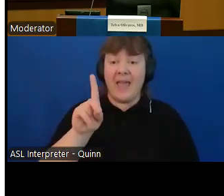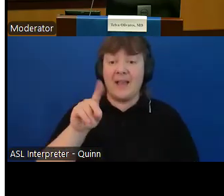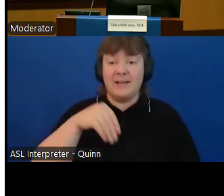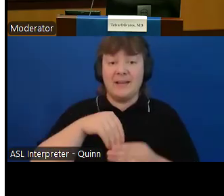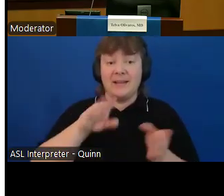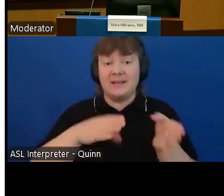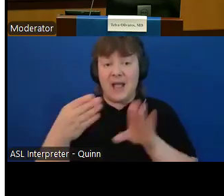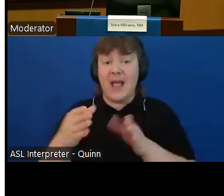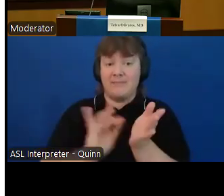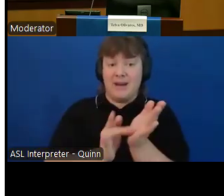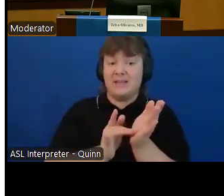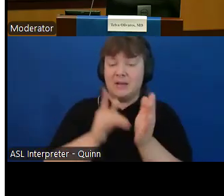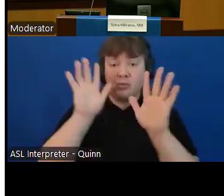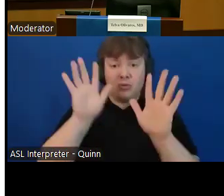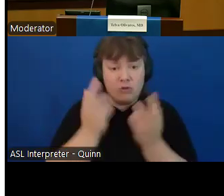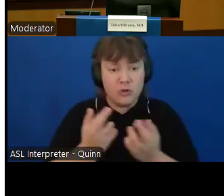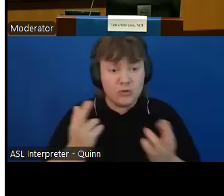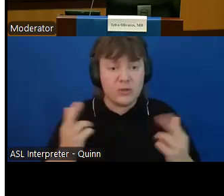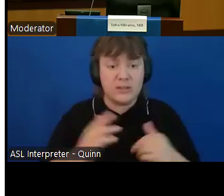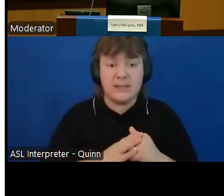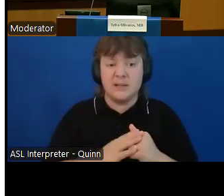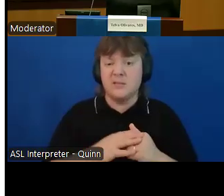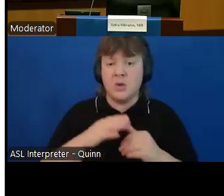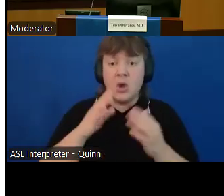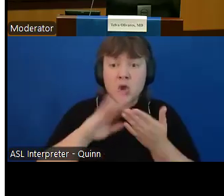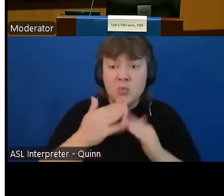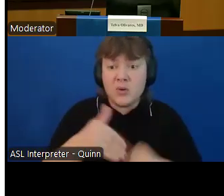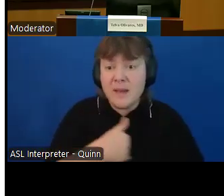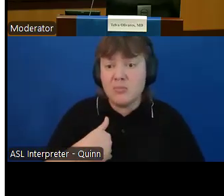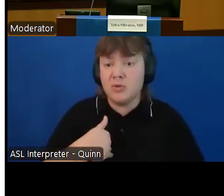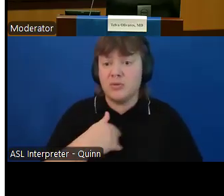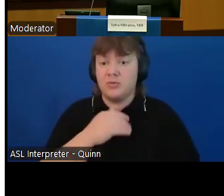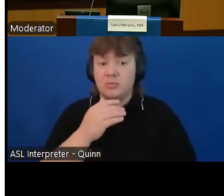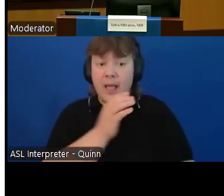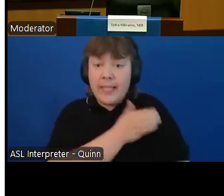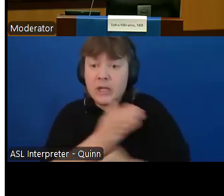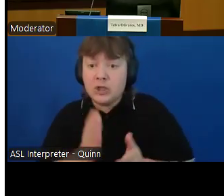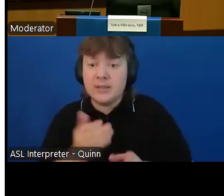to help clinicians and others learn including community members. There are um made reflection